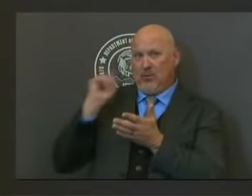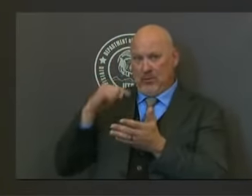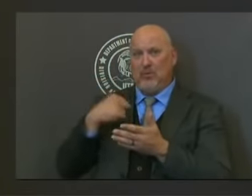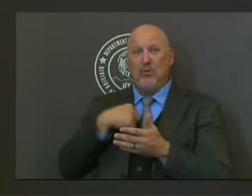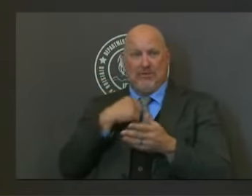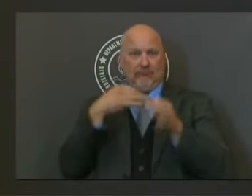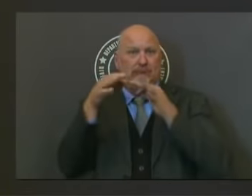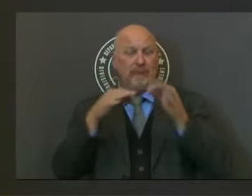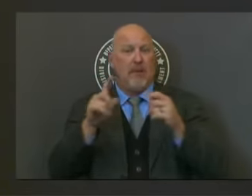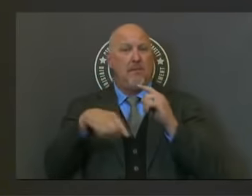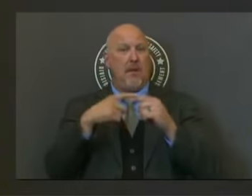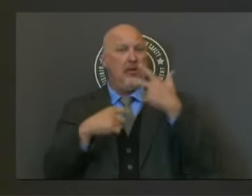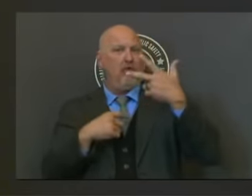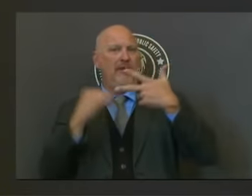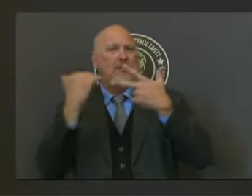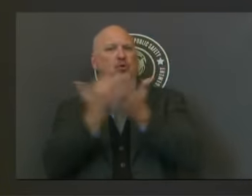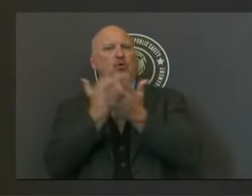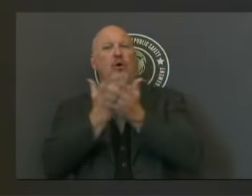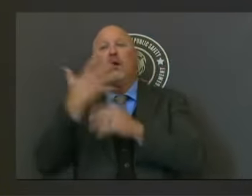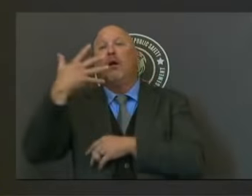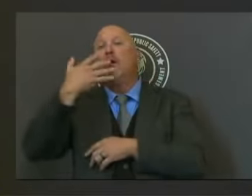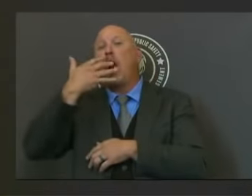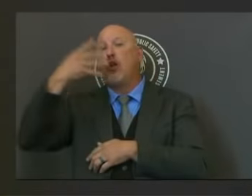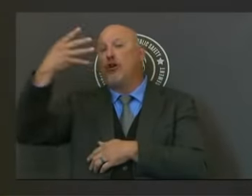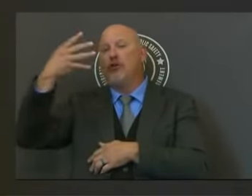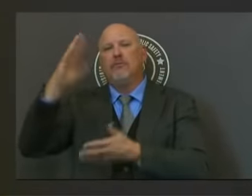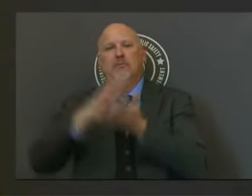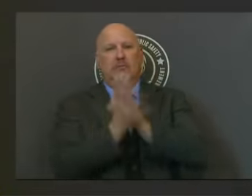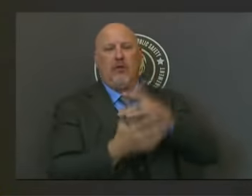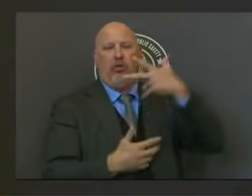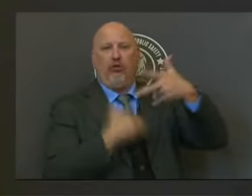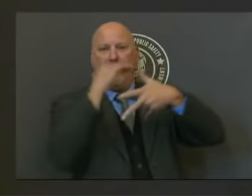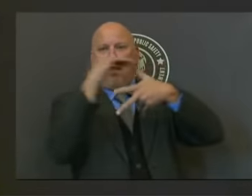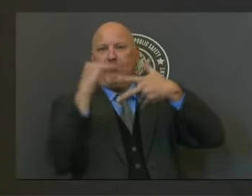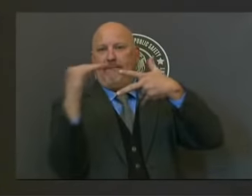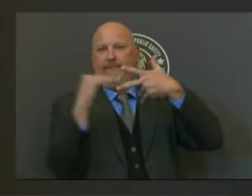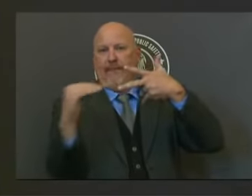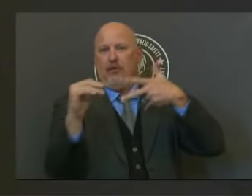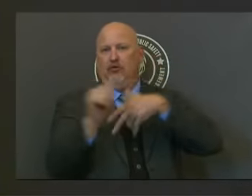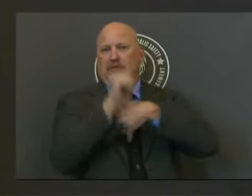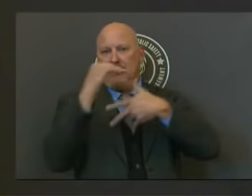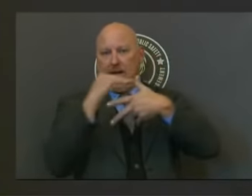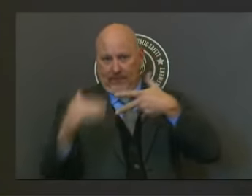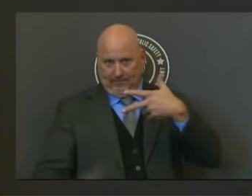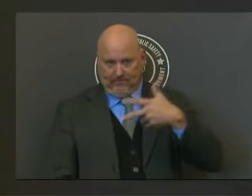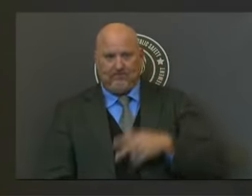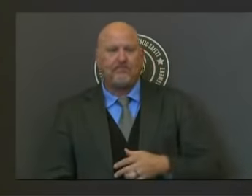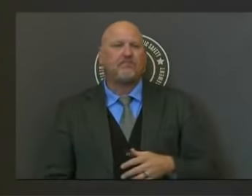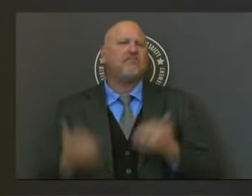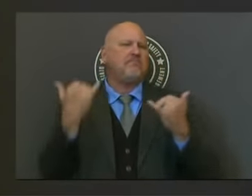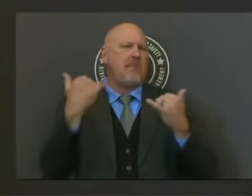someone Anna an announcement that deals with the chefs in